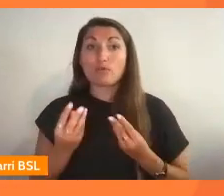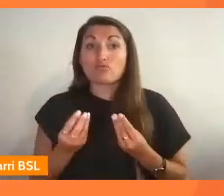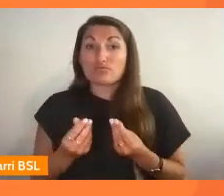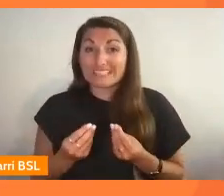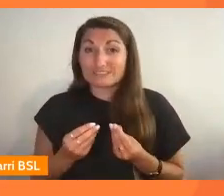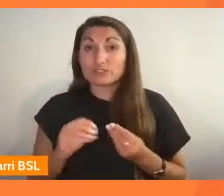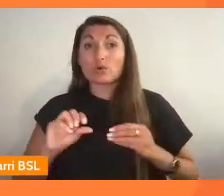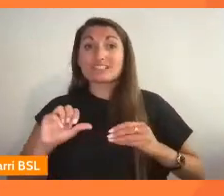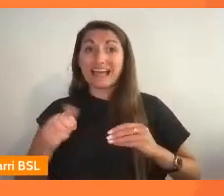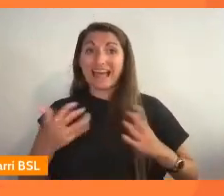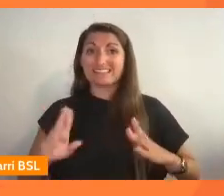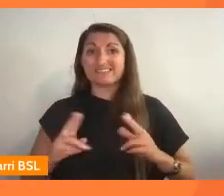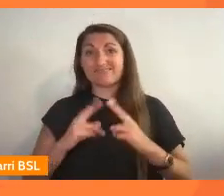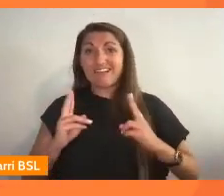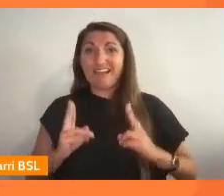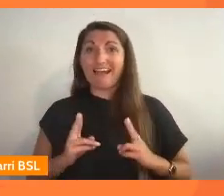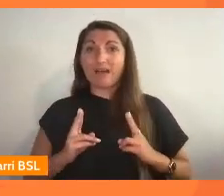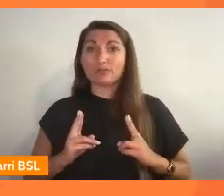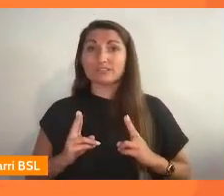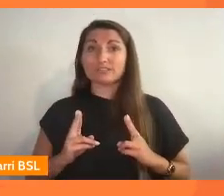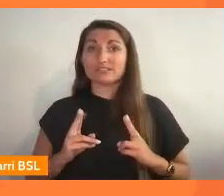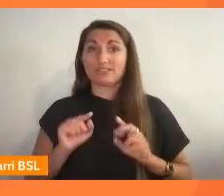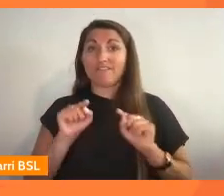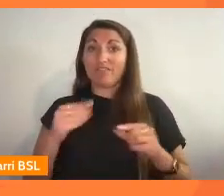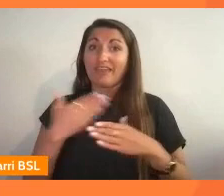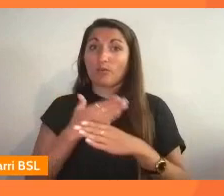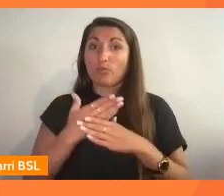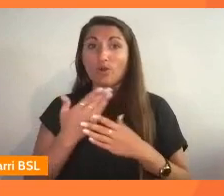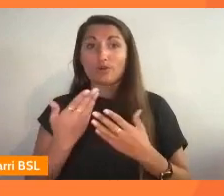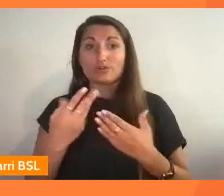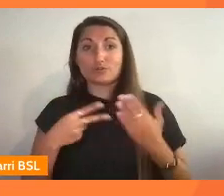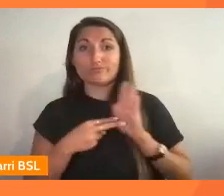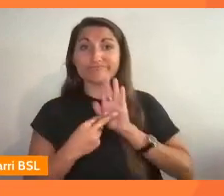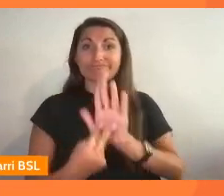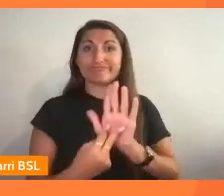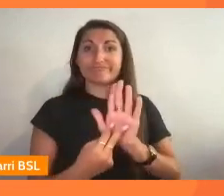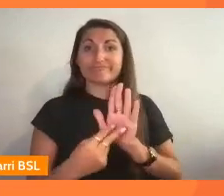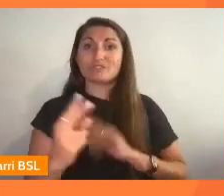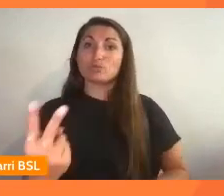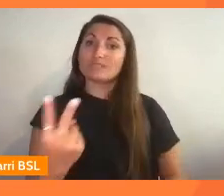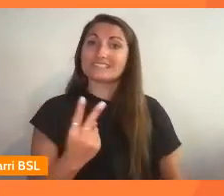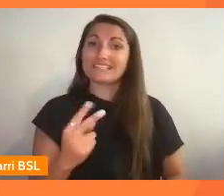for which the work was seen and expressed.